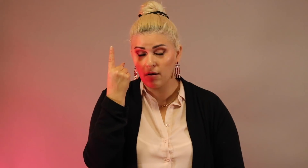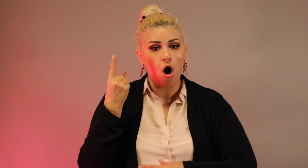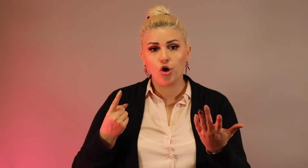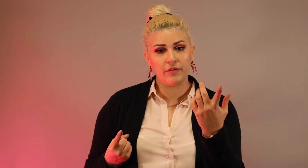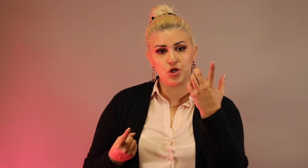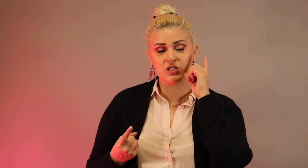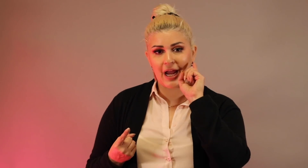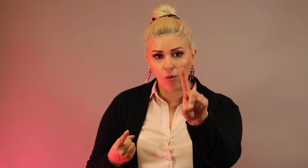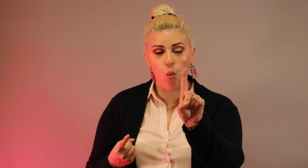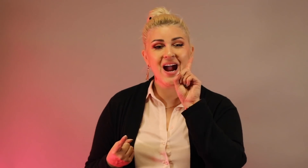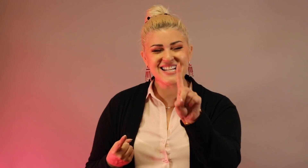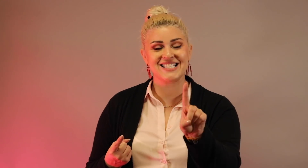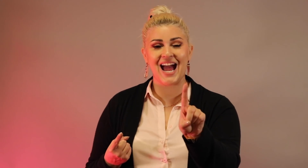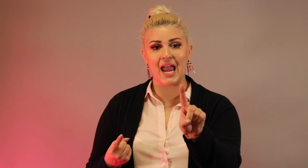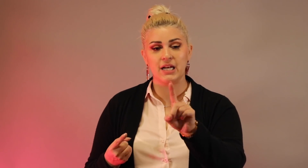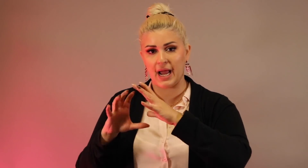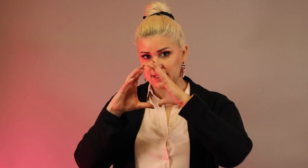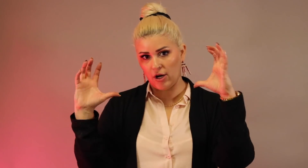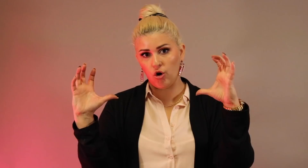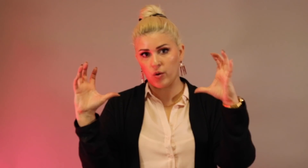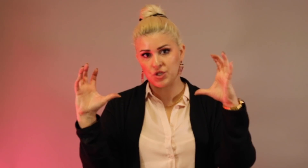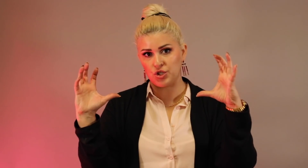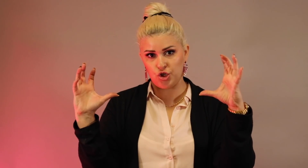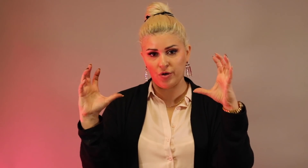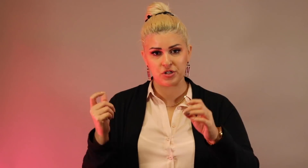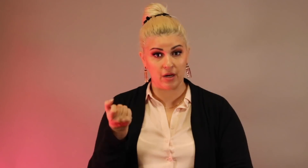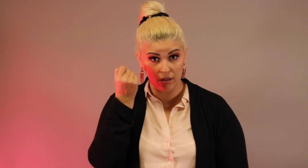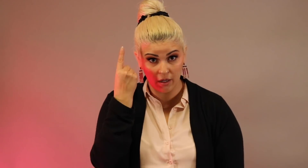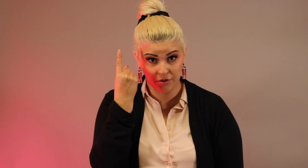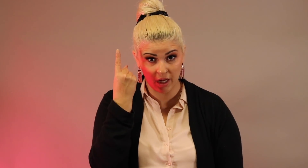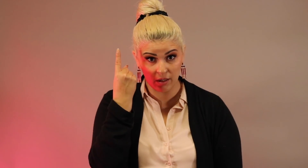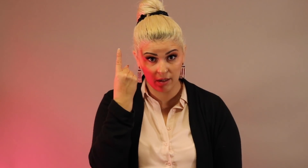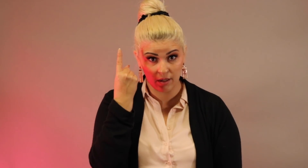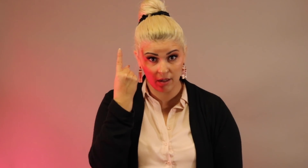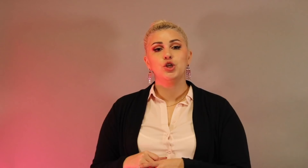All you have to do is sign one sign to ask that whole question, do you understand, understand?